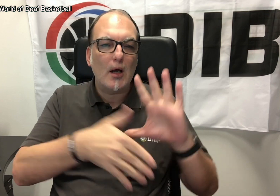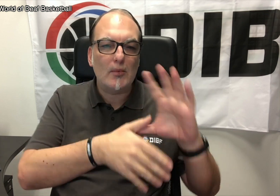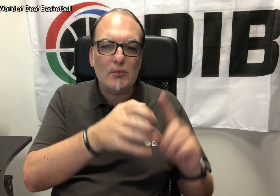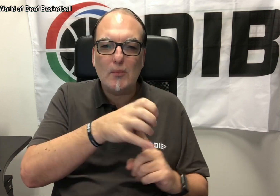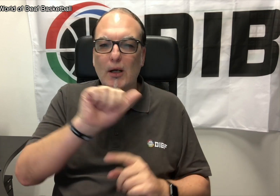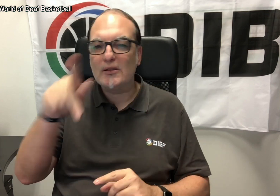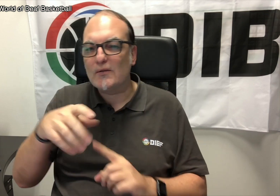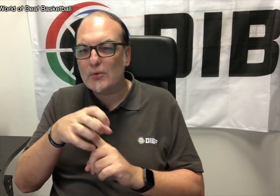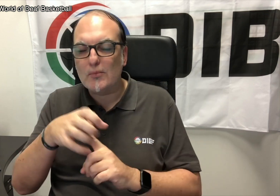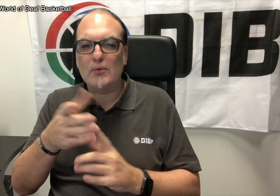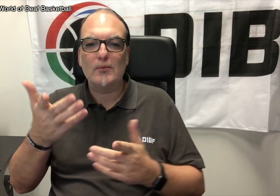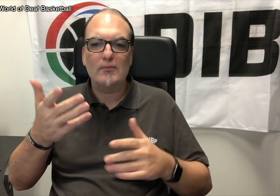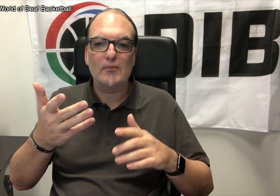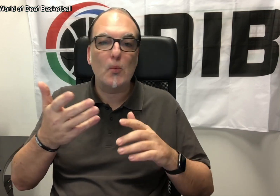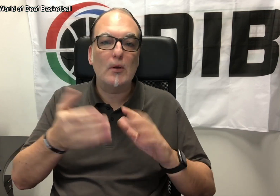African Championships, Asian Pacific Championships and